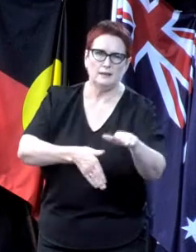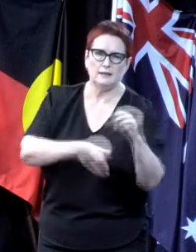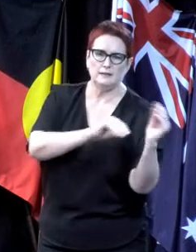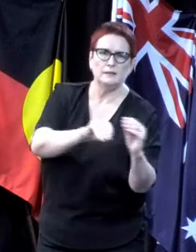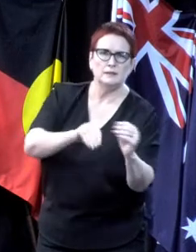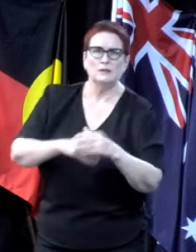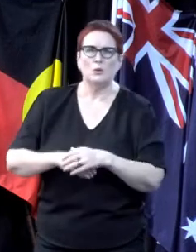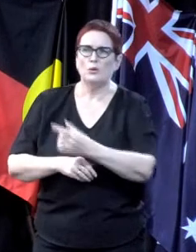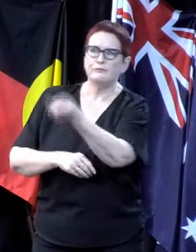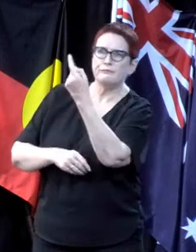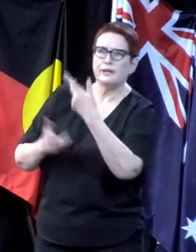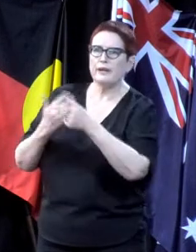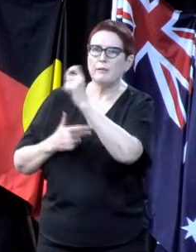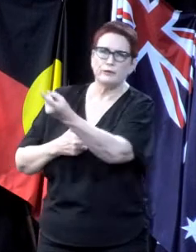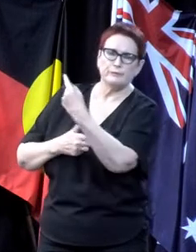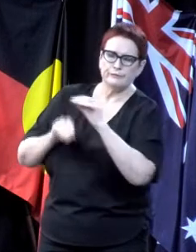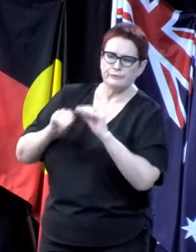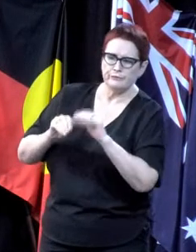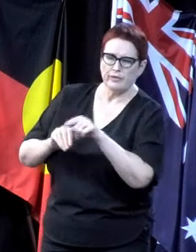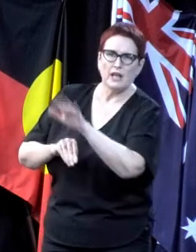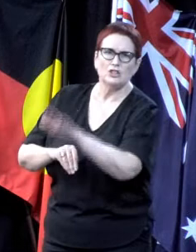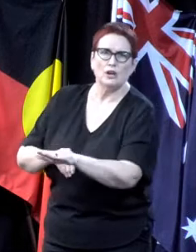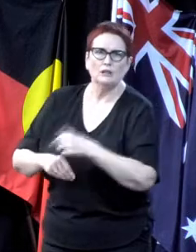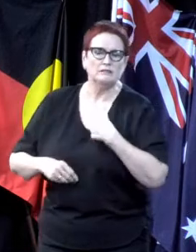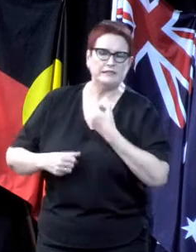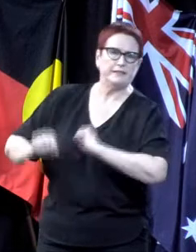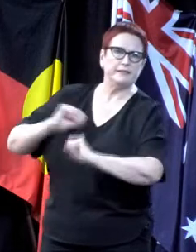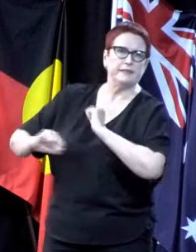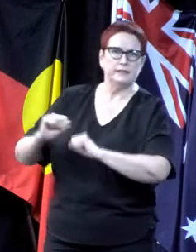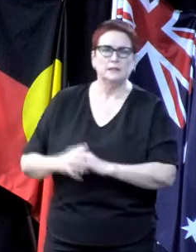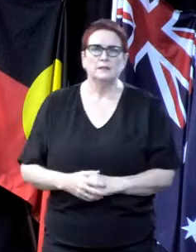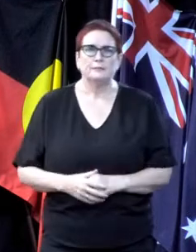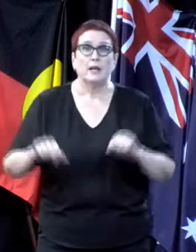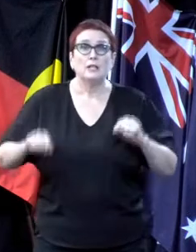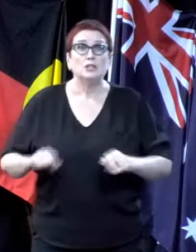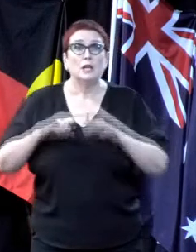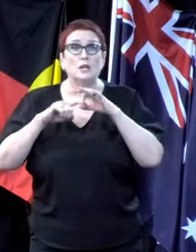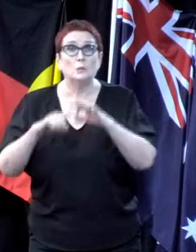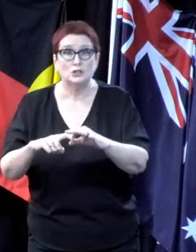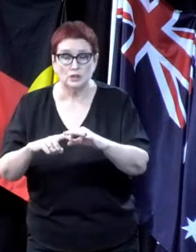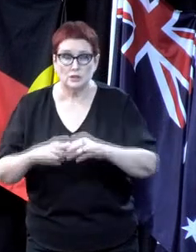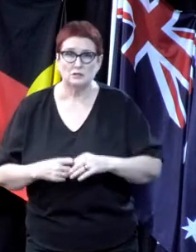and sit with or deliver learning to children. OK. Can I put the question, perhaps, in a slightly different way?